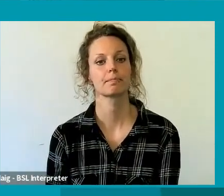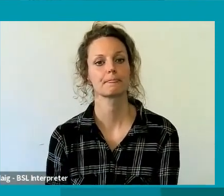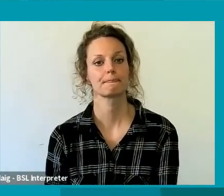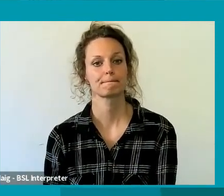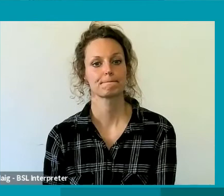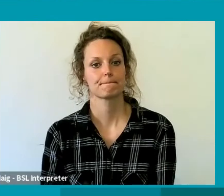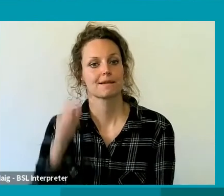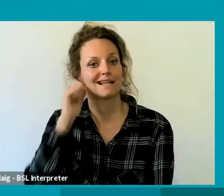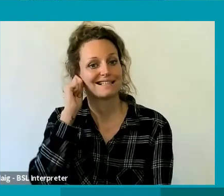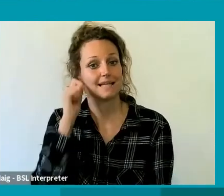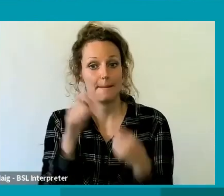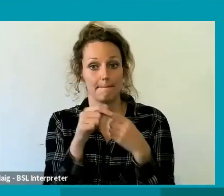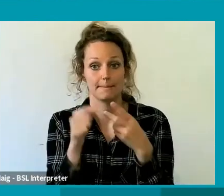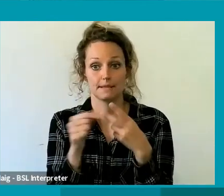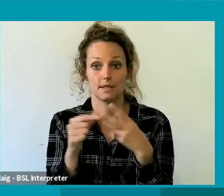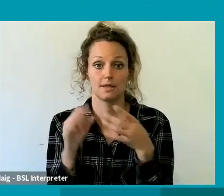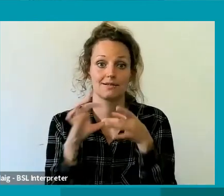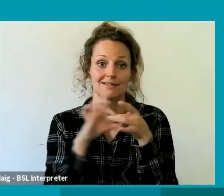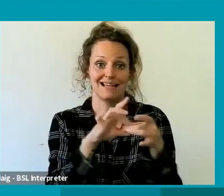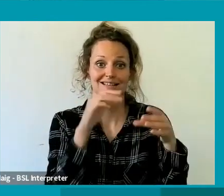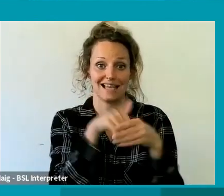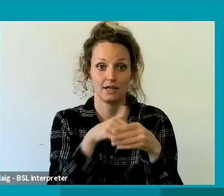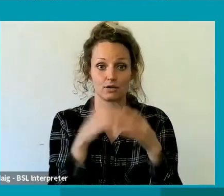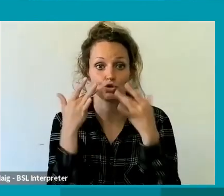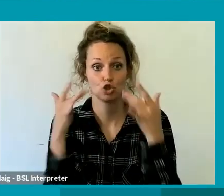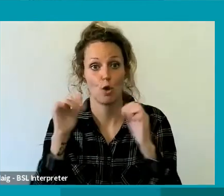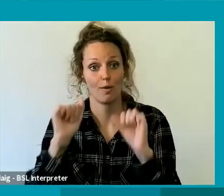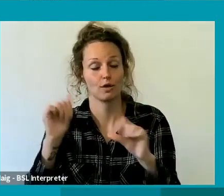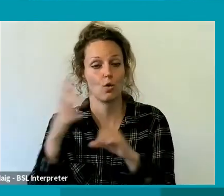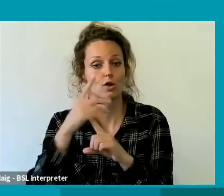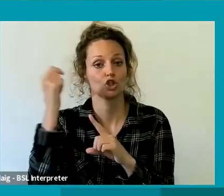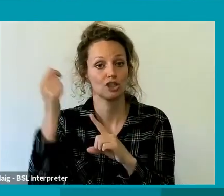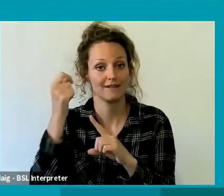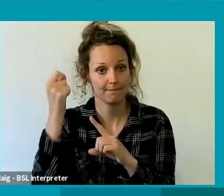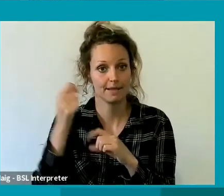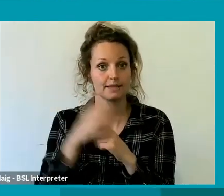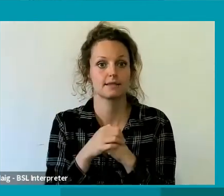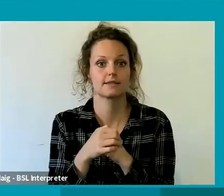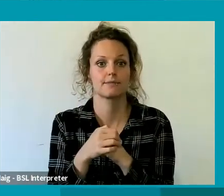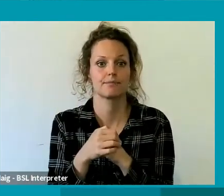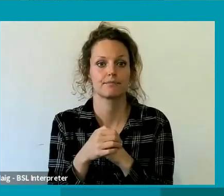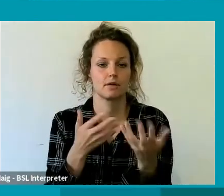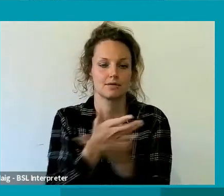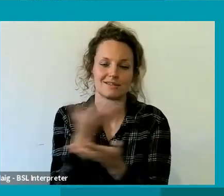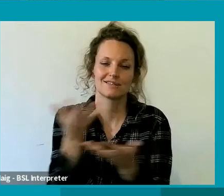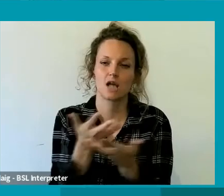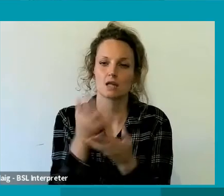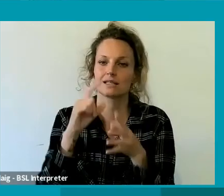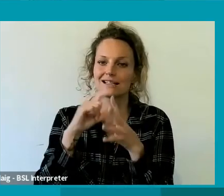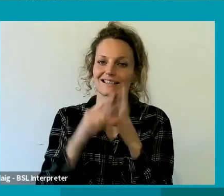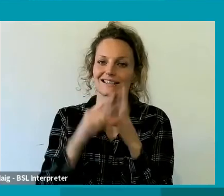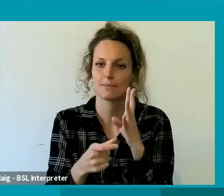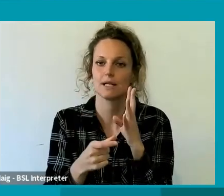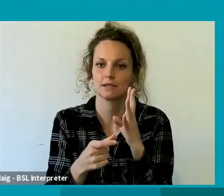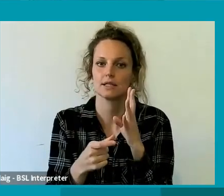on LinkedIn showing your achievements, discussing disability positively and why your premium candidate. These are actually two previous webinars